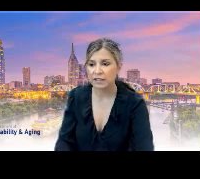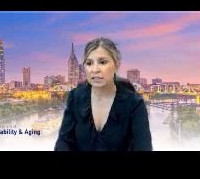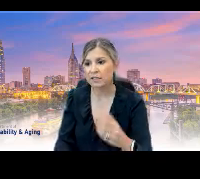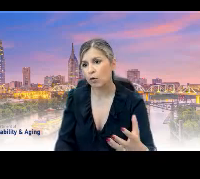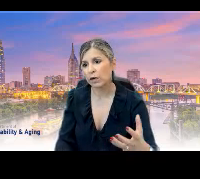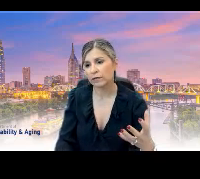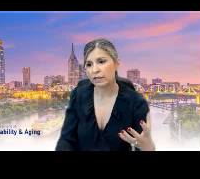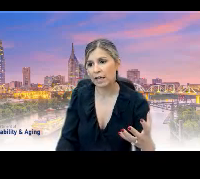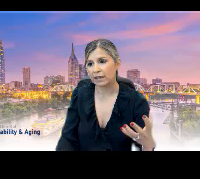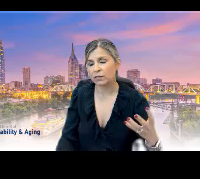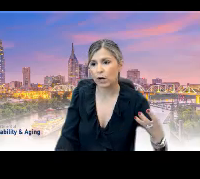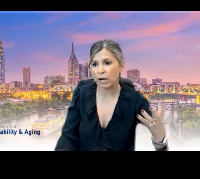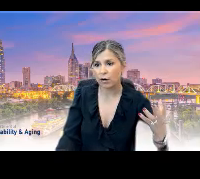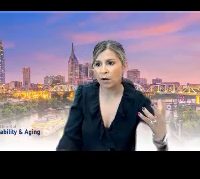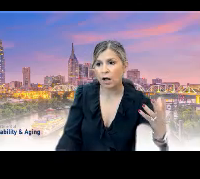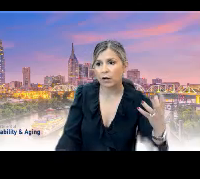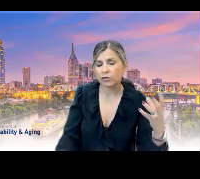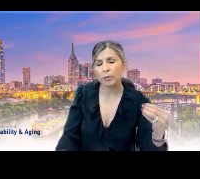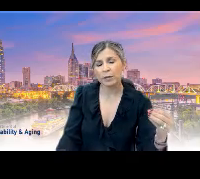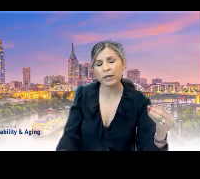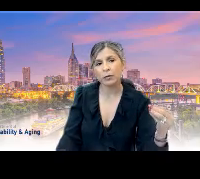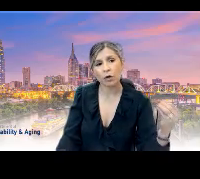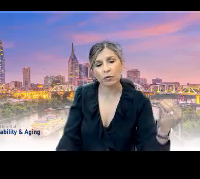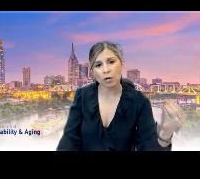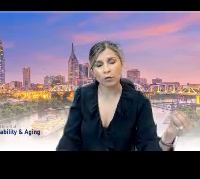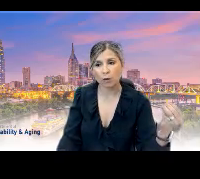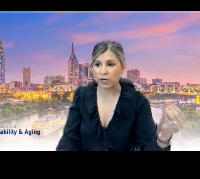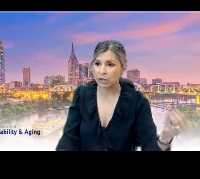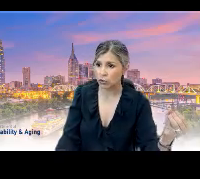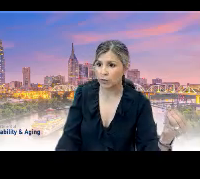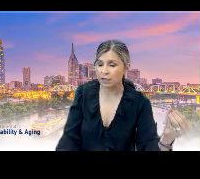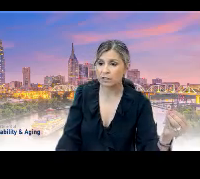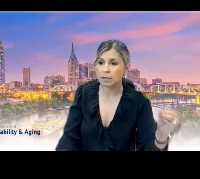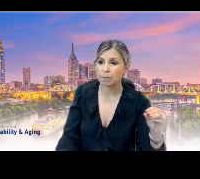This is one of the things where so many people don't know that we do this,